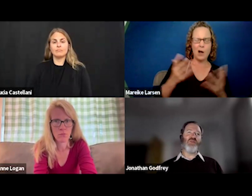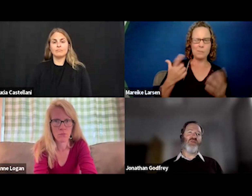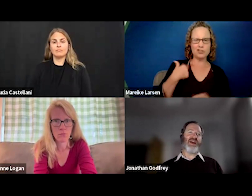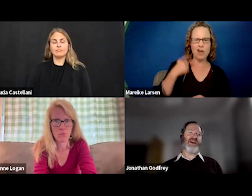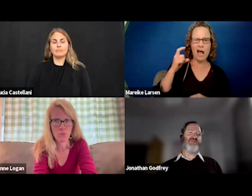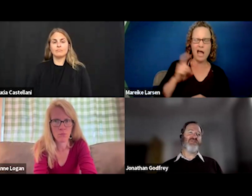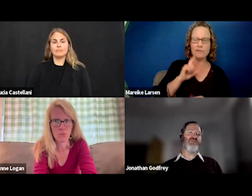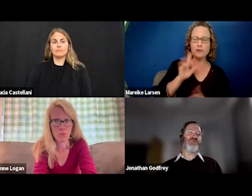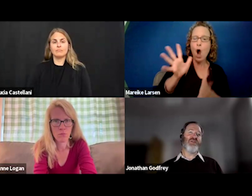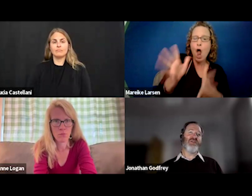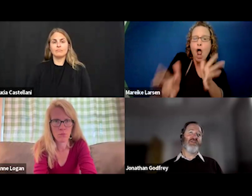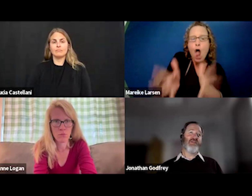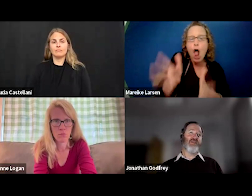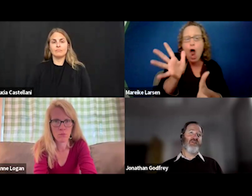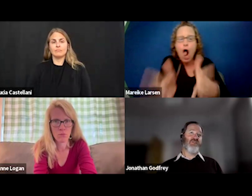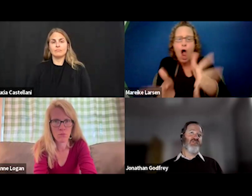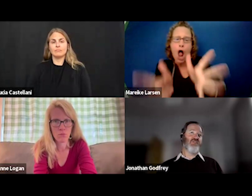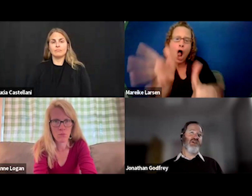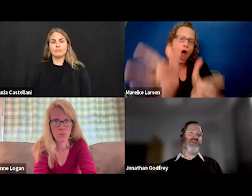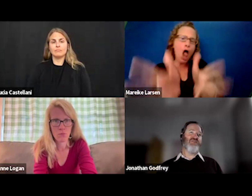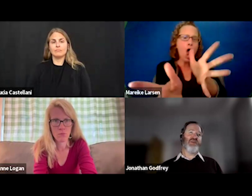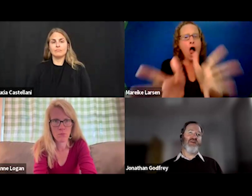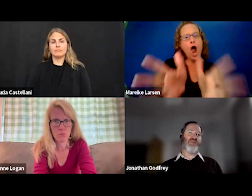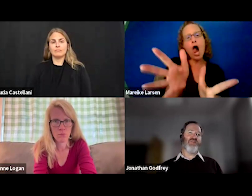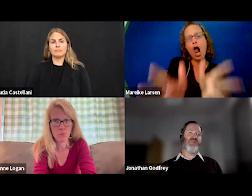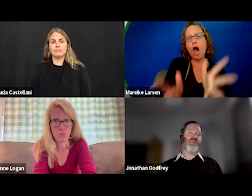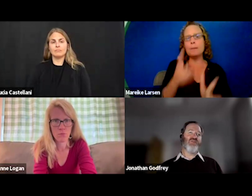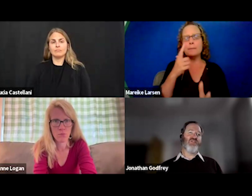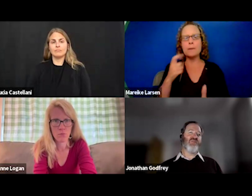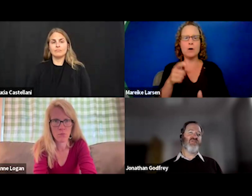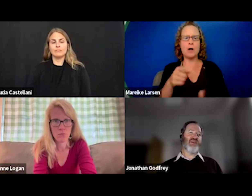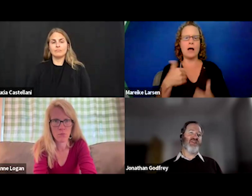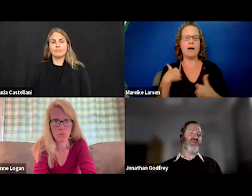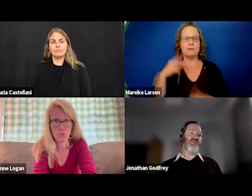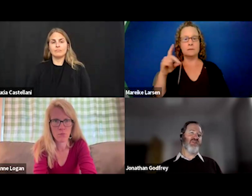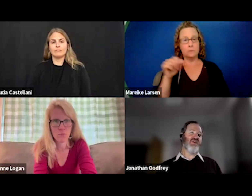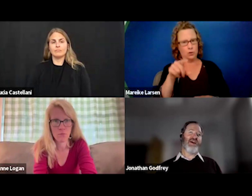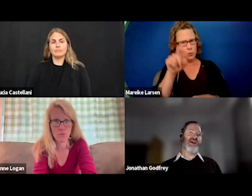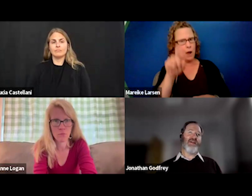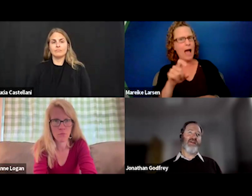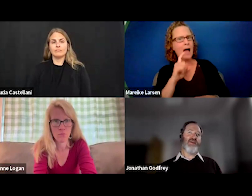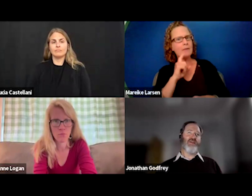or look after you. So you have to be able to prove to a prospective employer